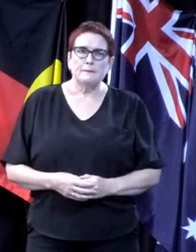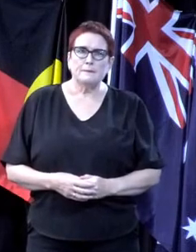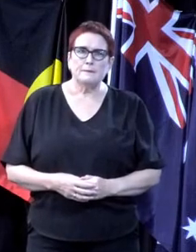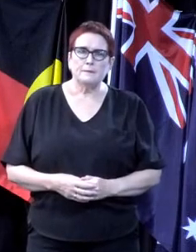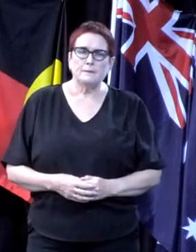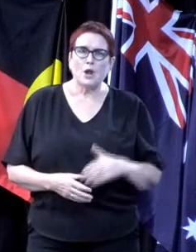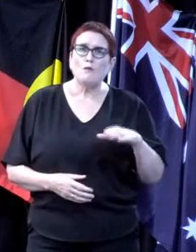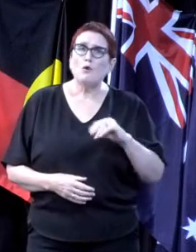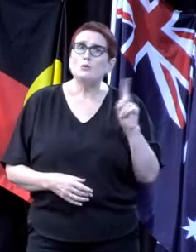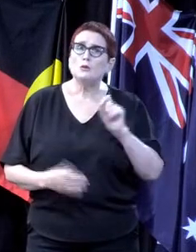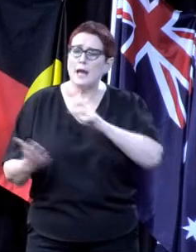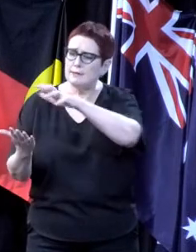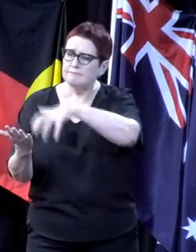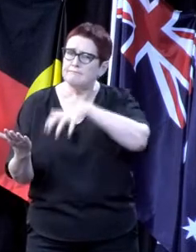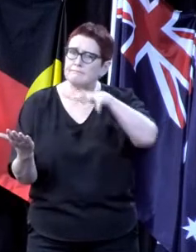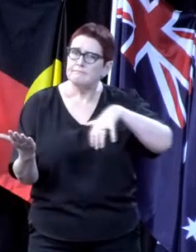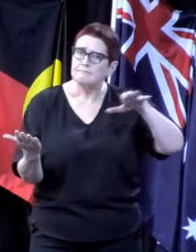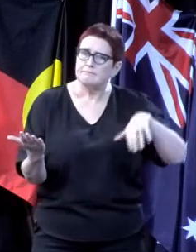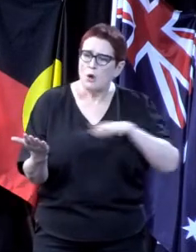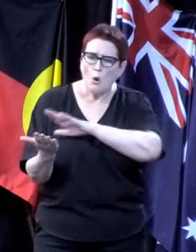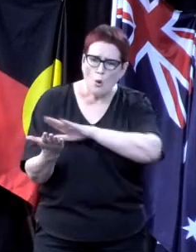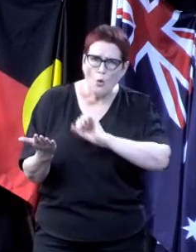that all of them have individual perspectives